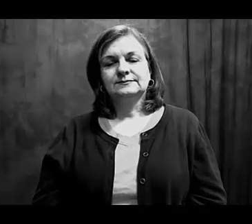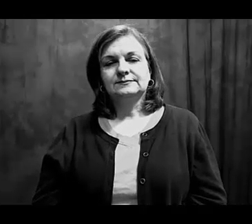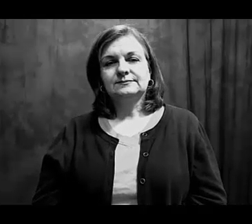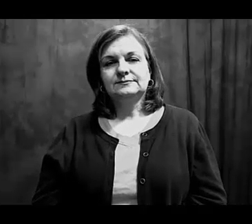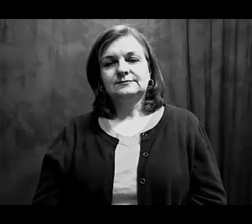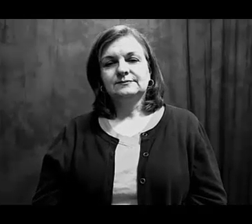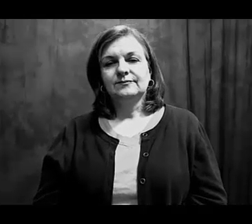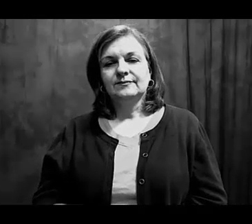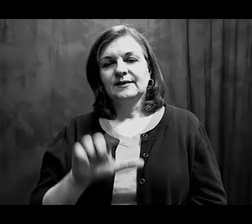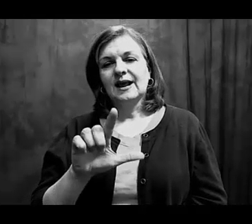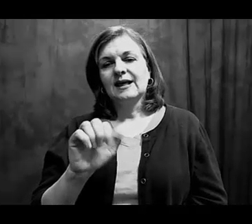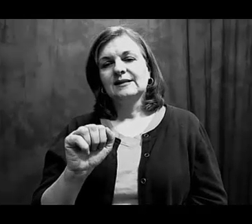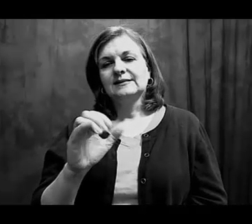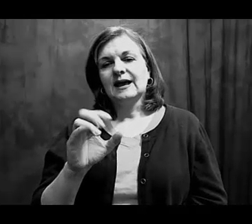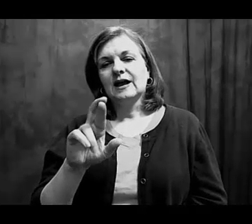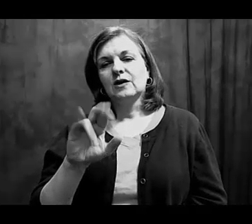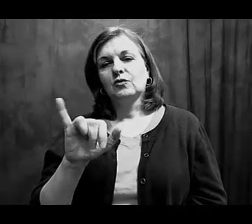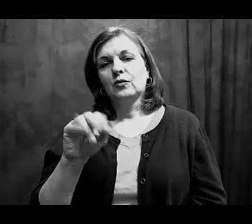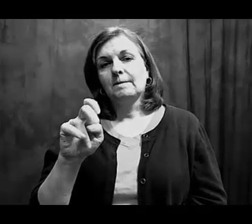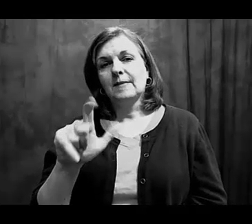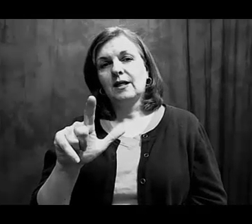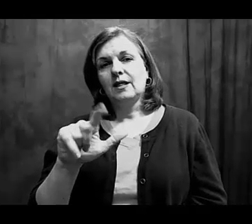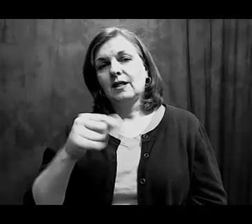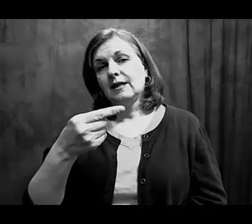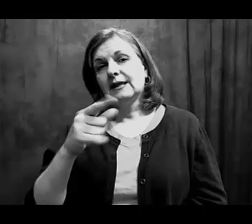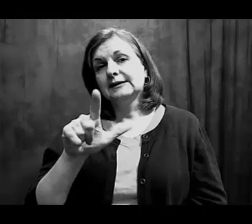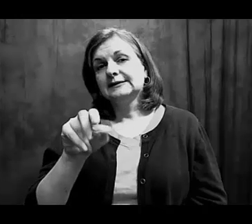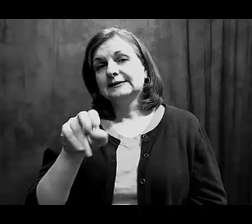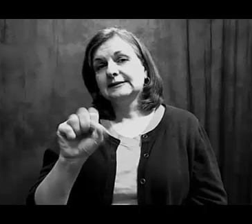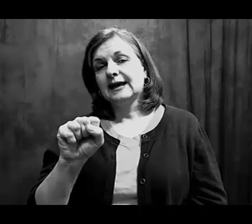your lacrimal glands are responsible for providing